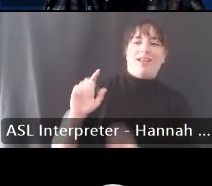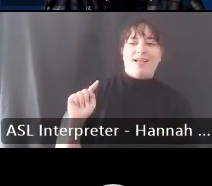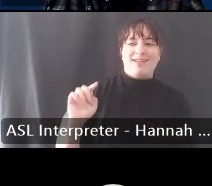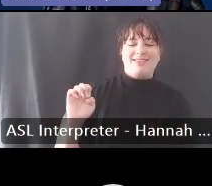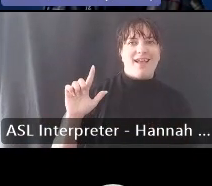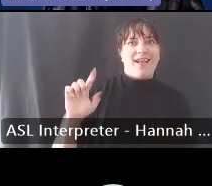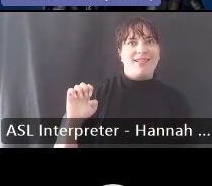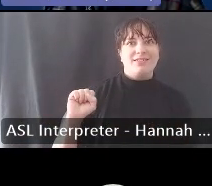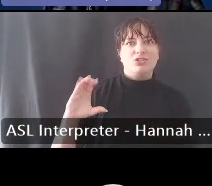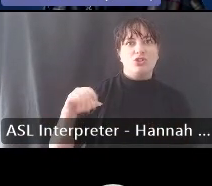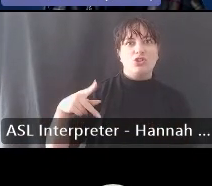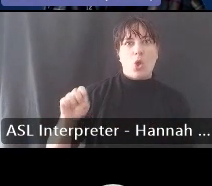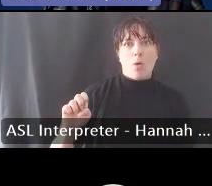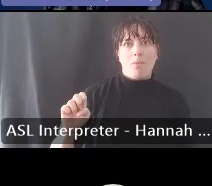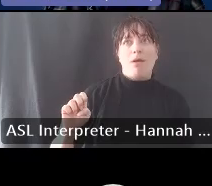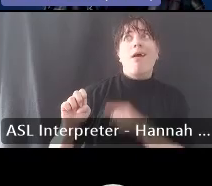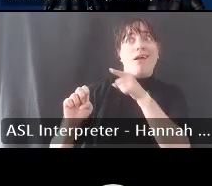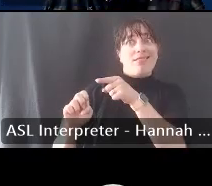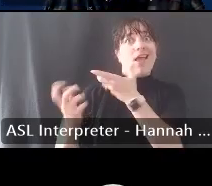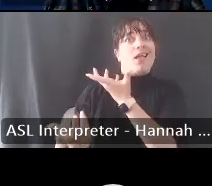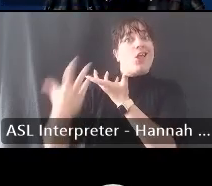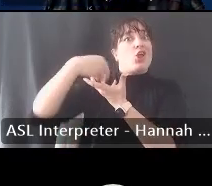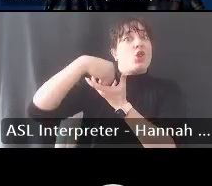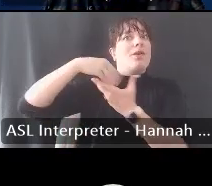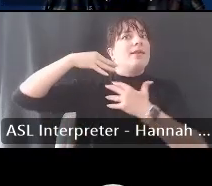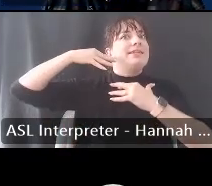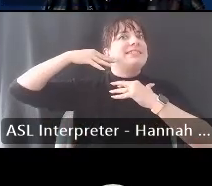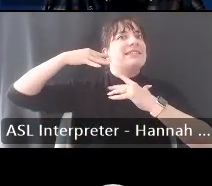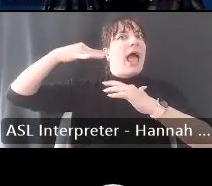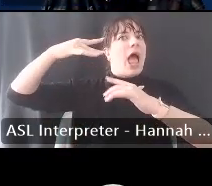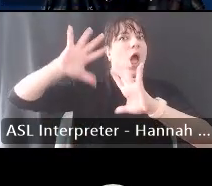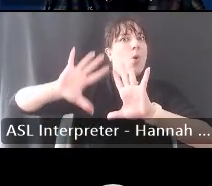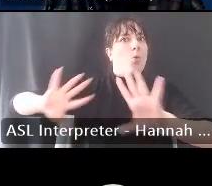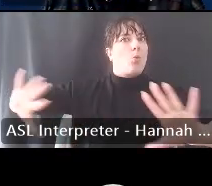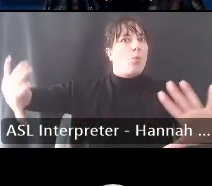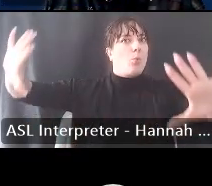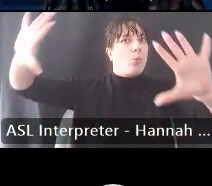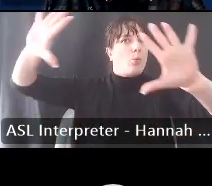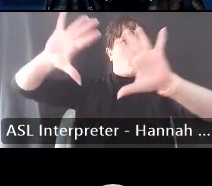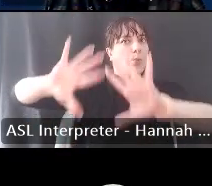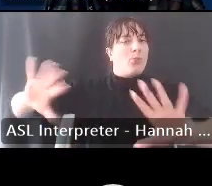Right. So what that is is there is a group